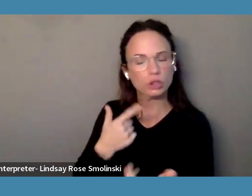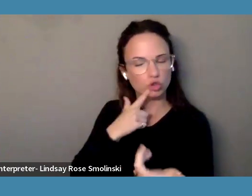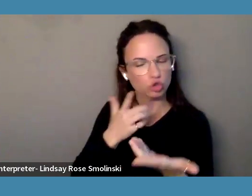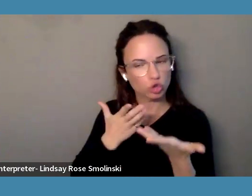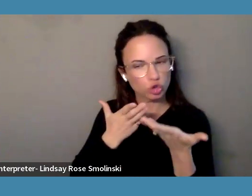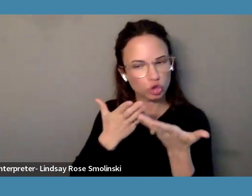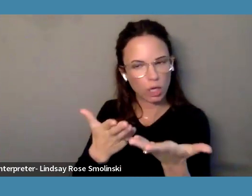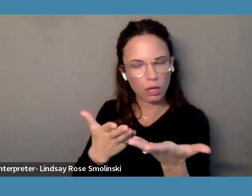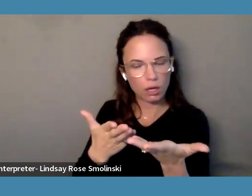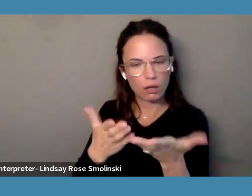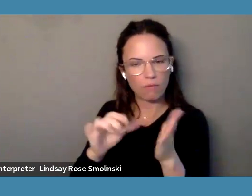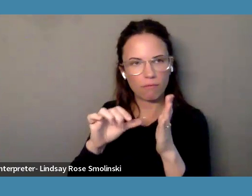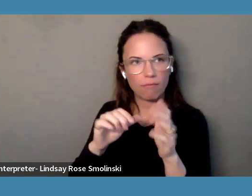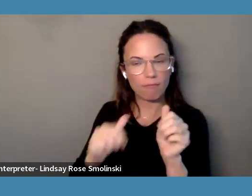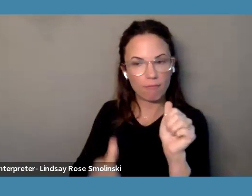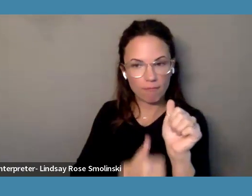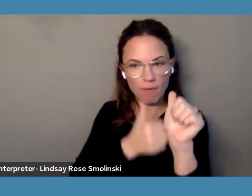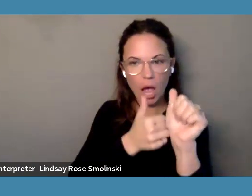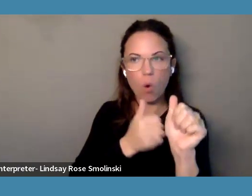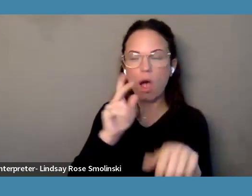probably via email would be the easiest way